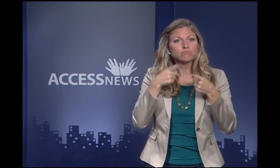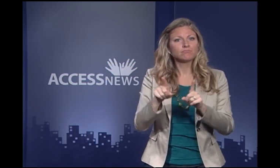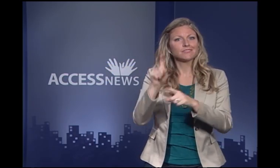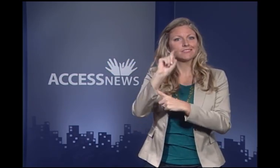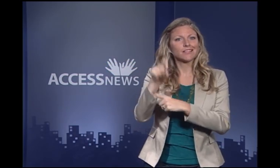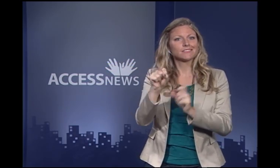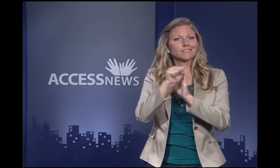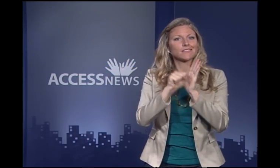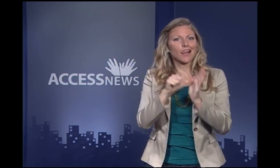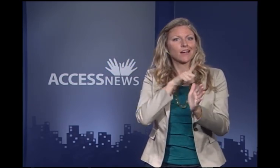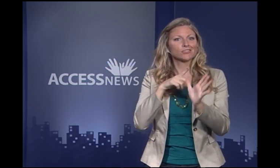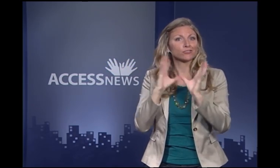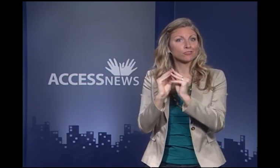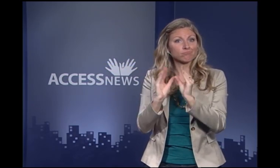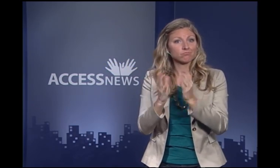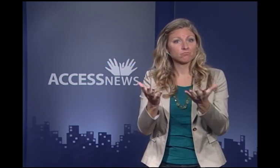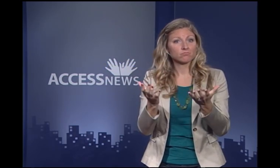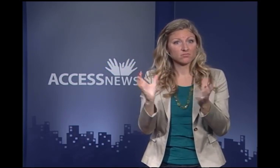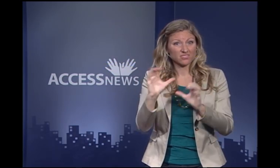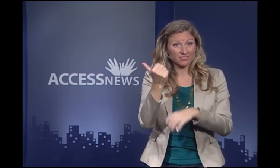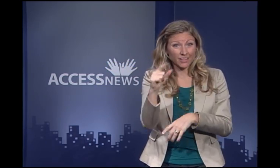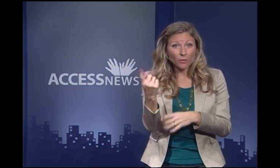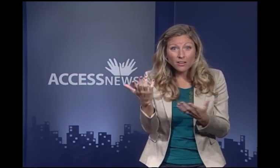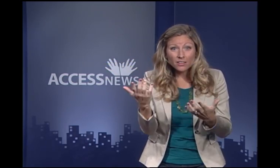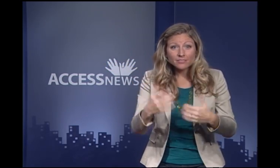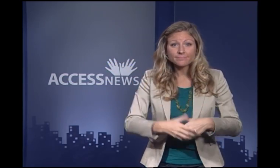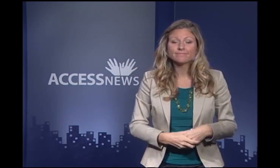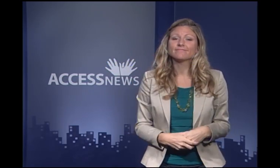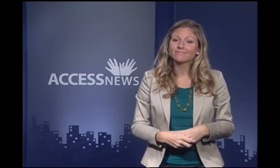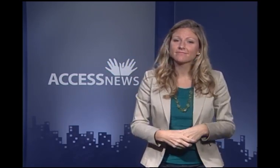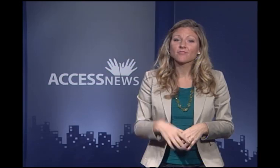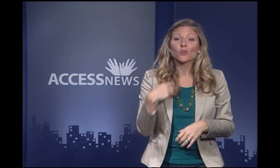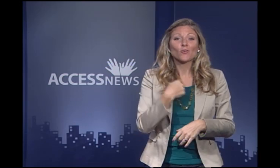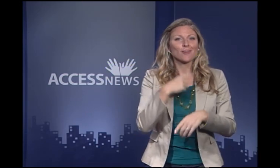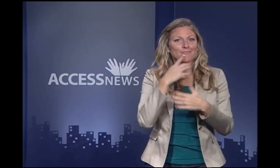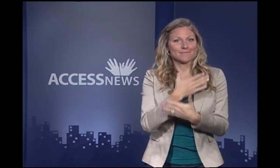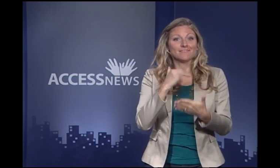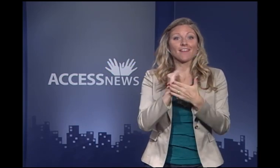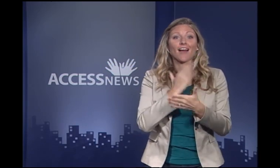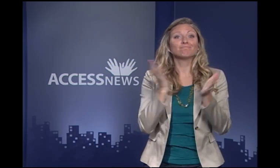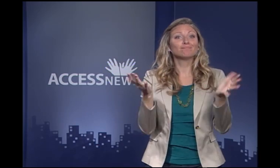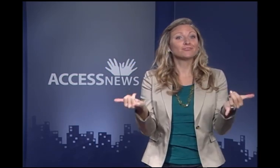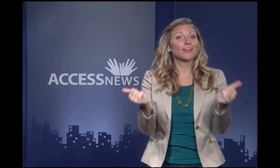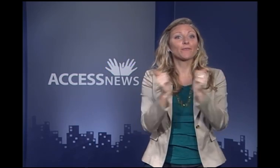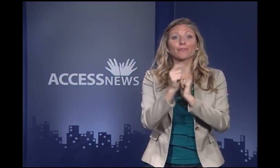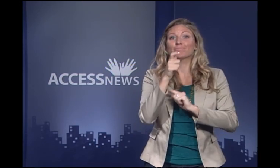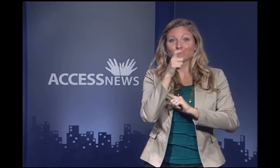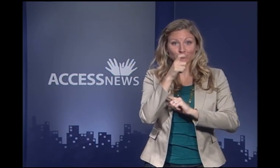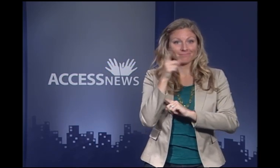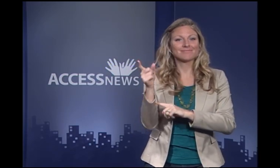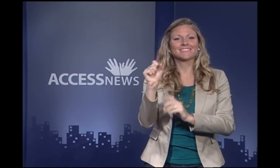Do you know what goes on in the Texas State Legislature? Does anyone? We are pleased that our conversation today